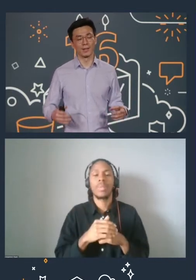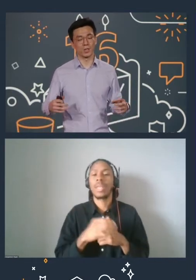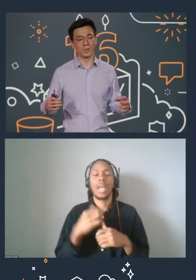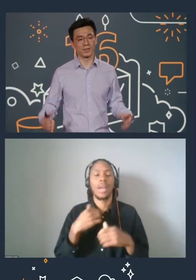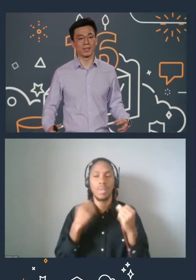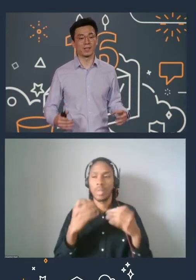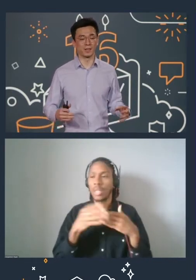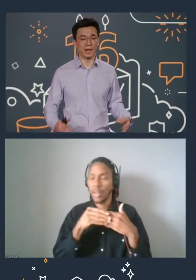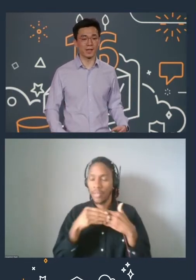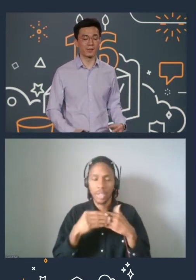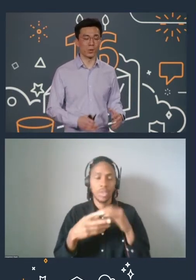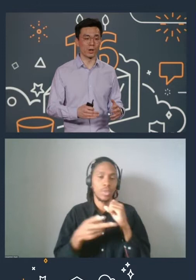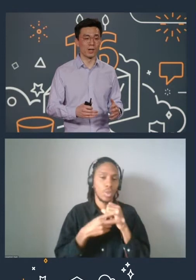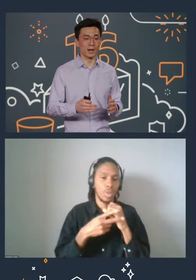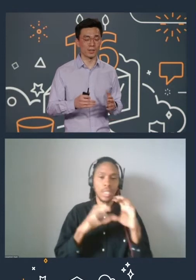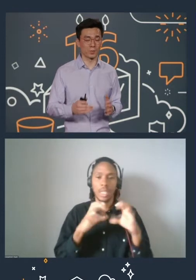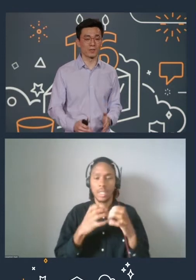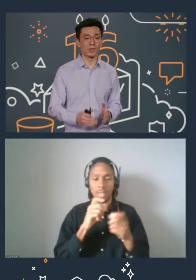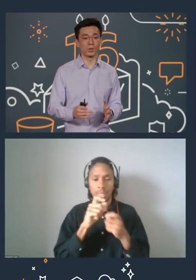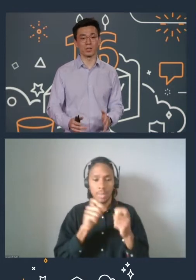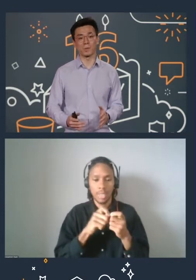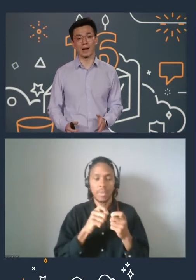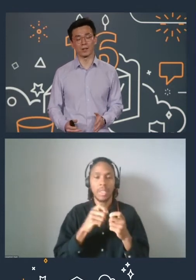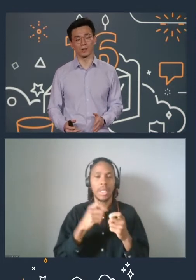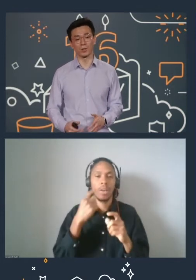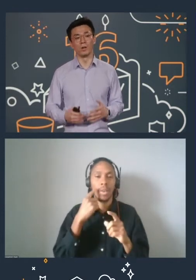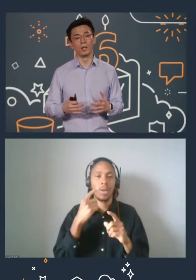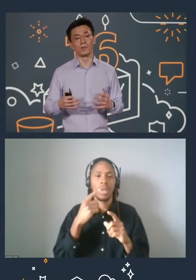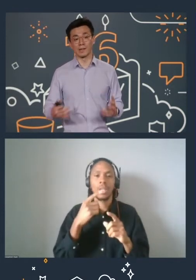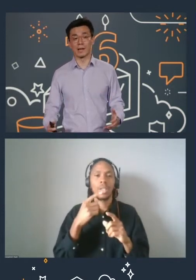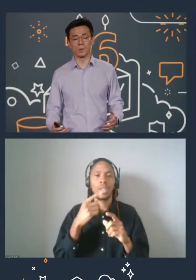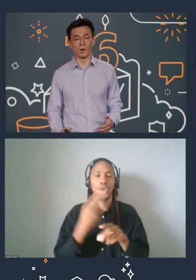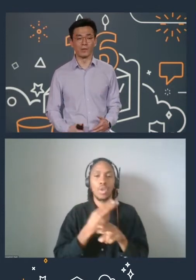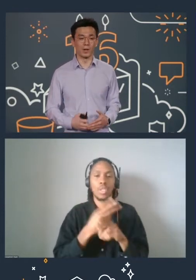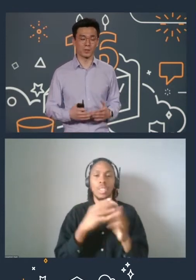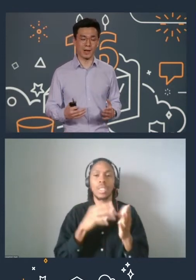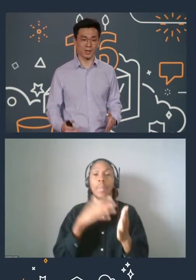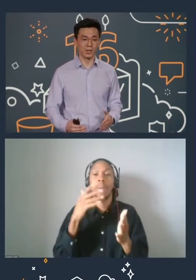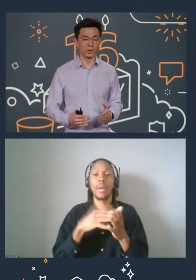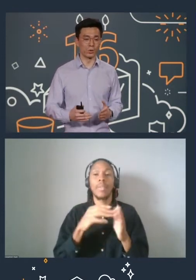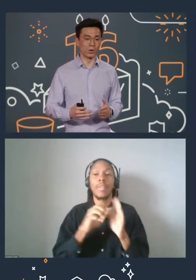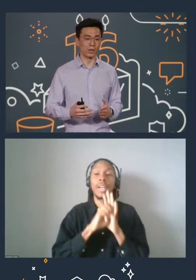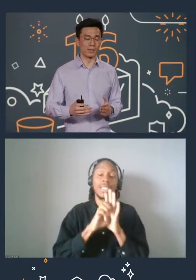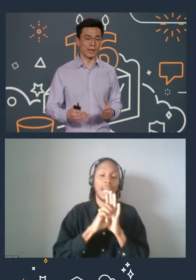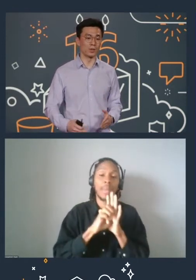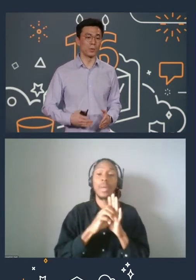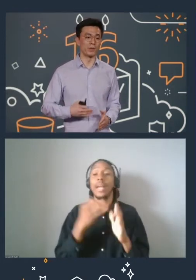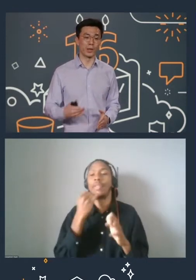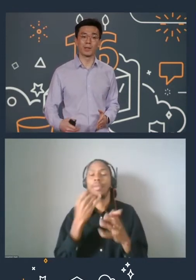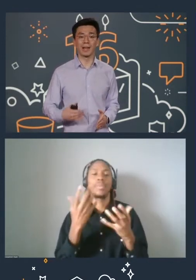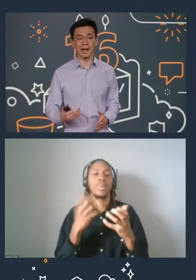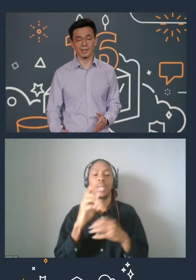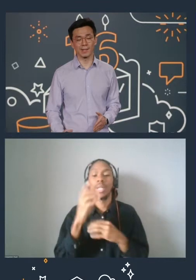specifically designed for specific usage pattern. So for example, if you expect your data to be frequently accessed,